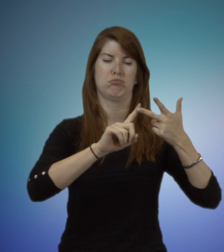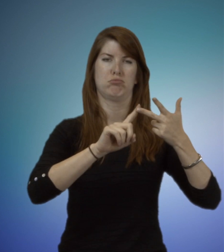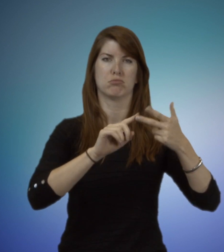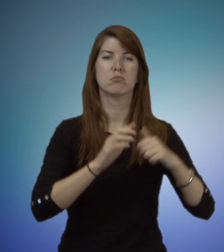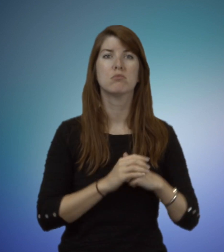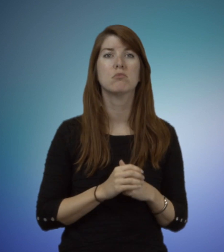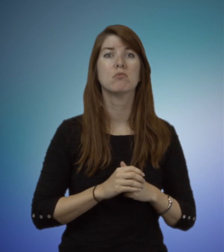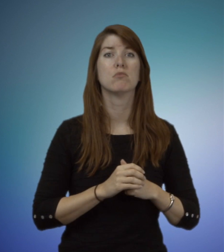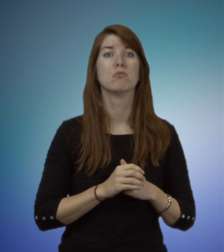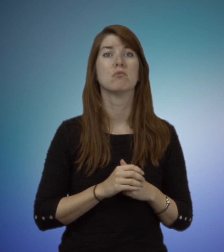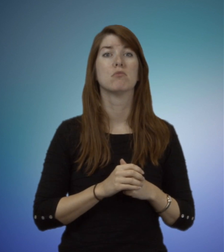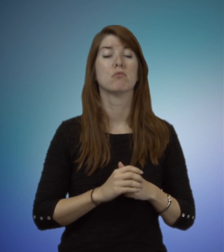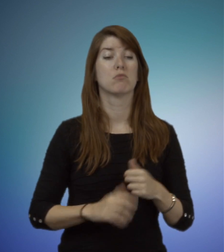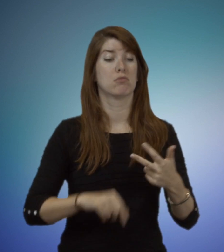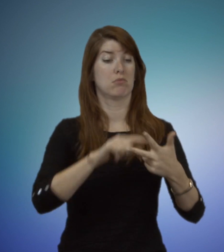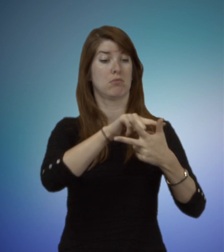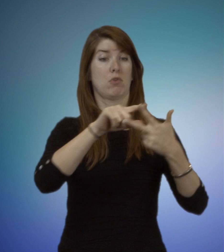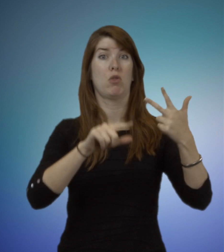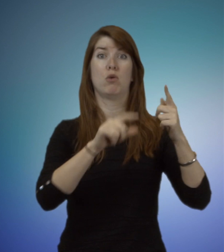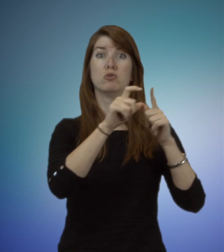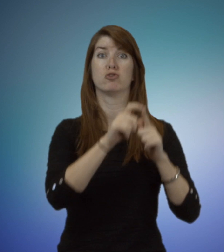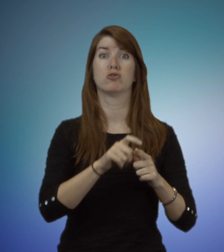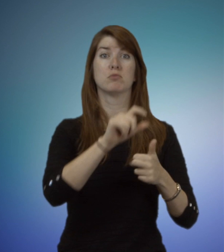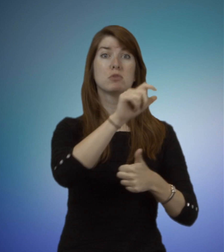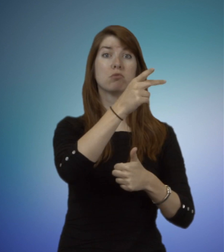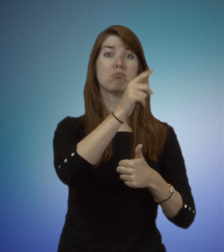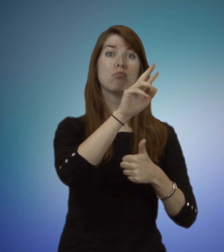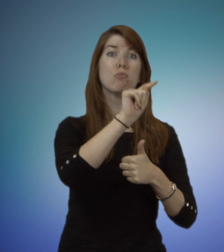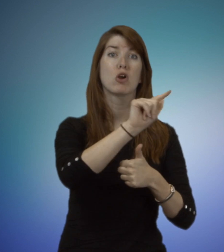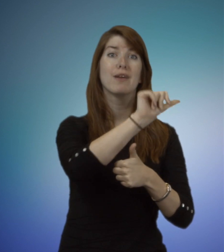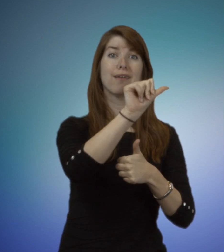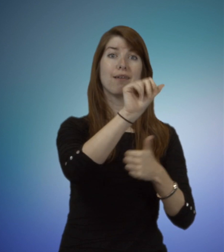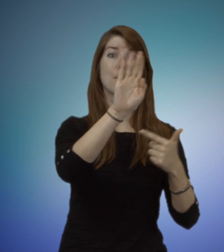These terms, Part A, Part B, and C are no longer used.